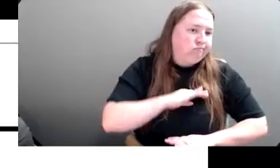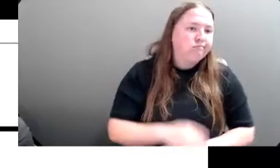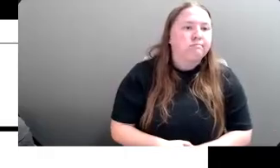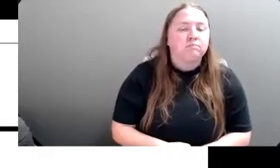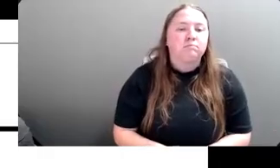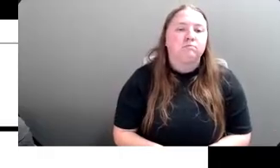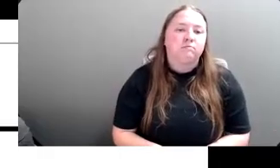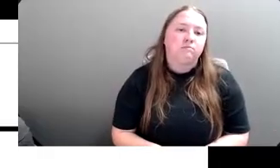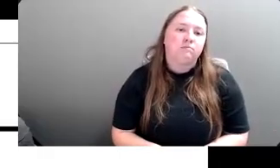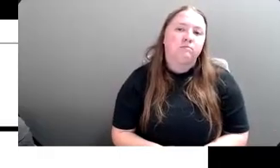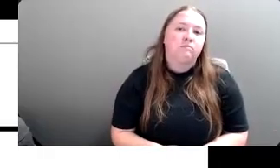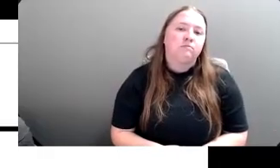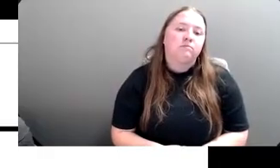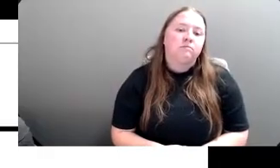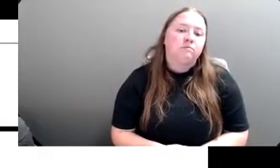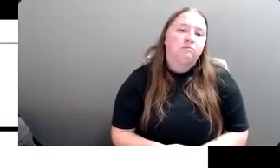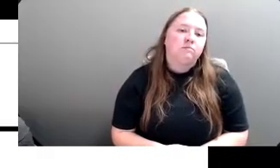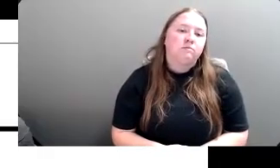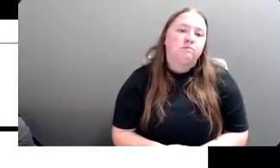So then.